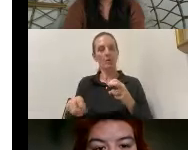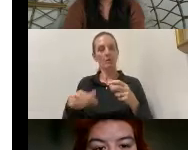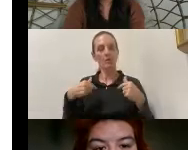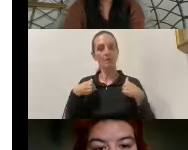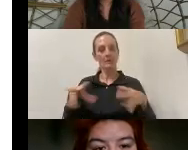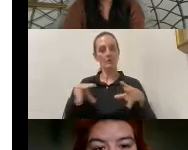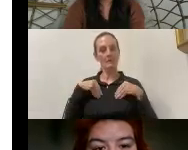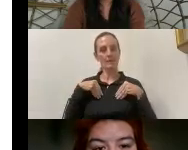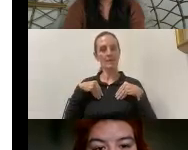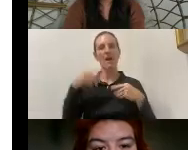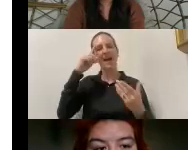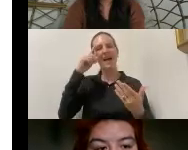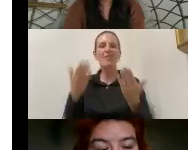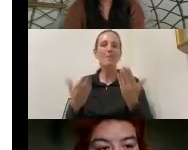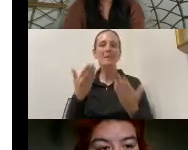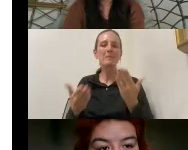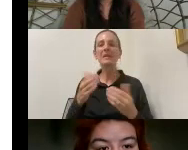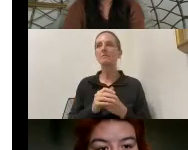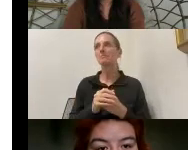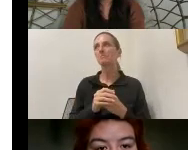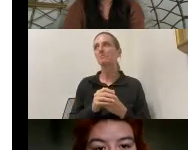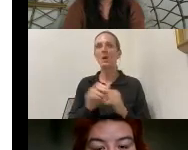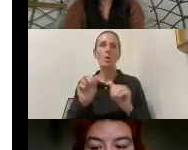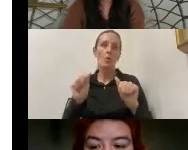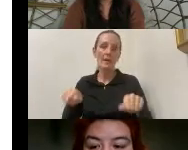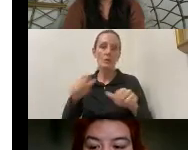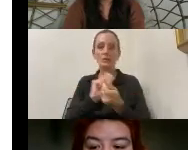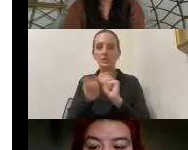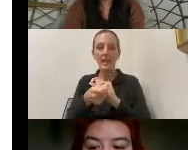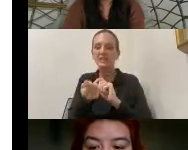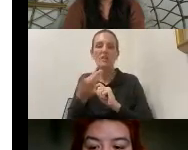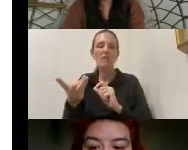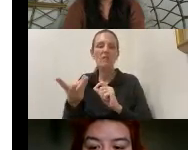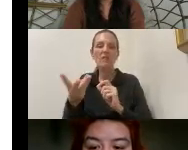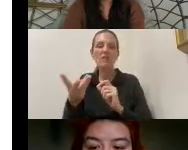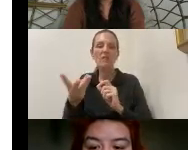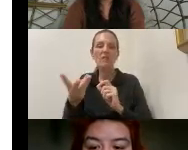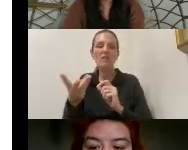I thought maybe we could change a few things, we could talk about different things, we could